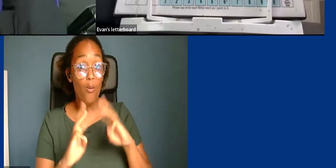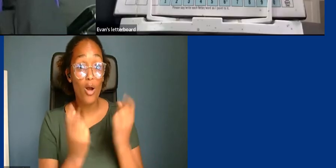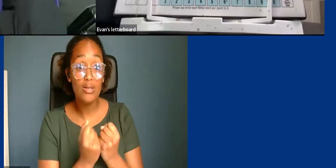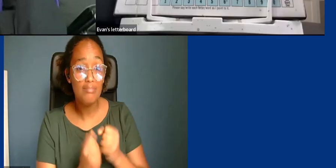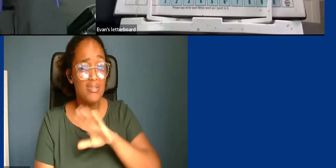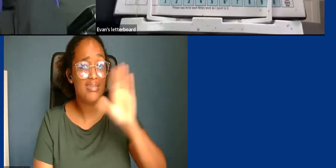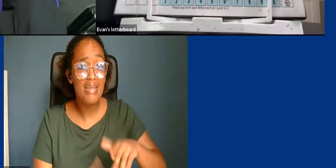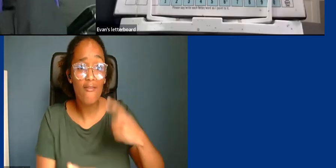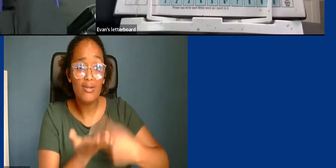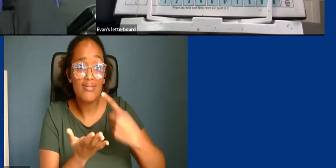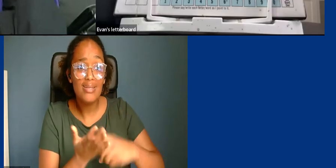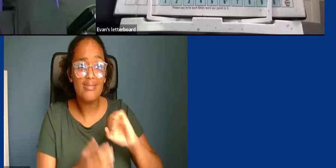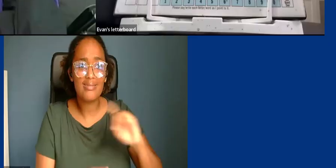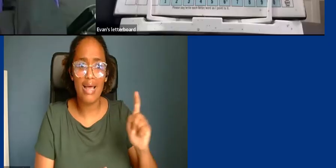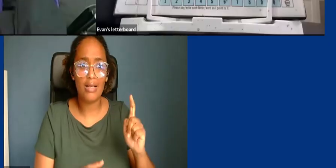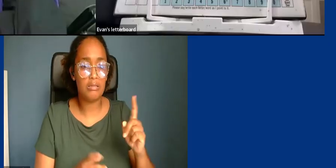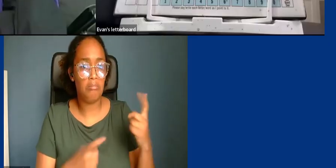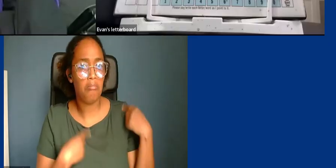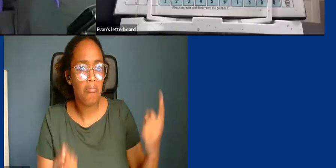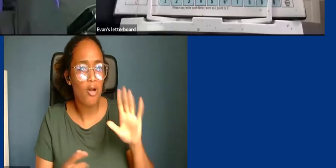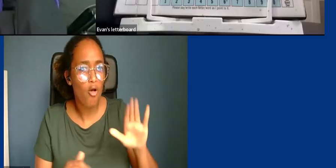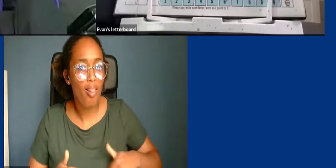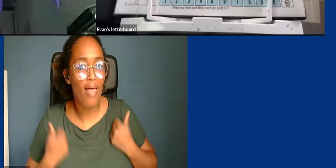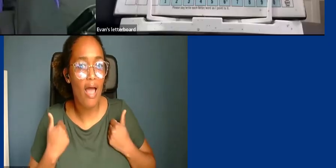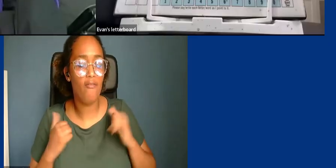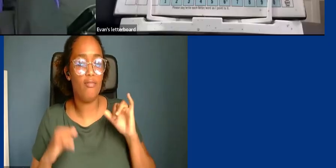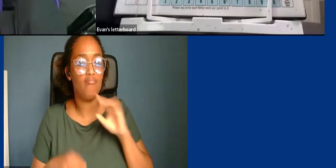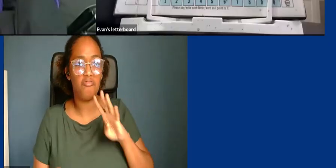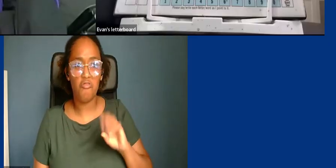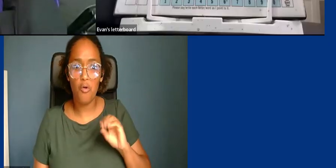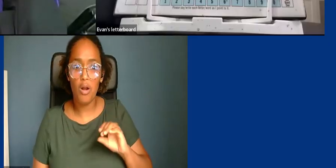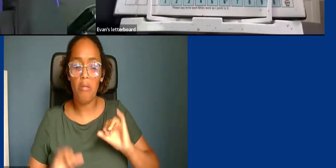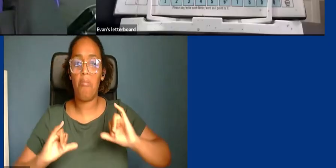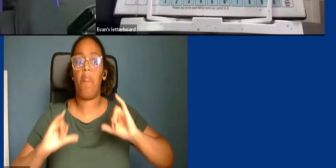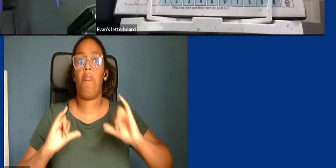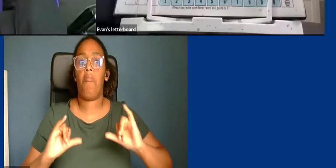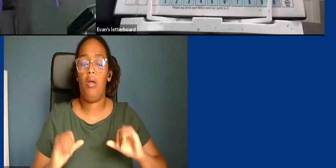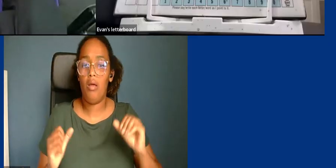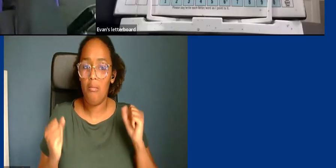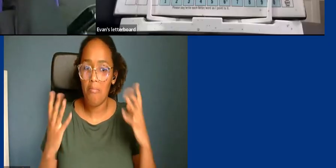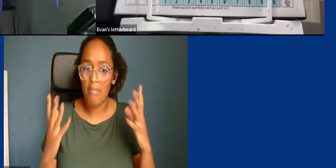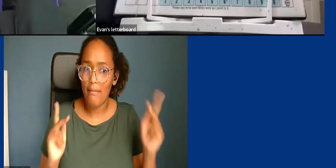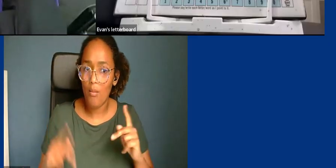One might be surprised at her comment given her age but as a member of the disability